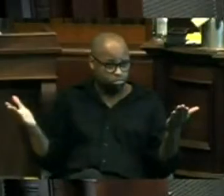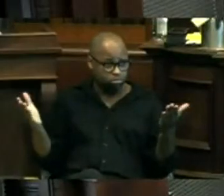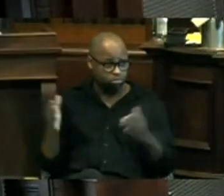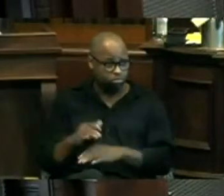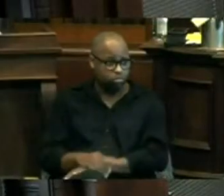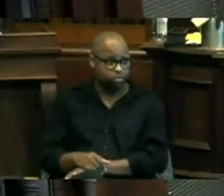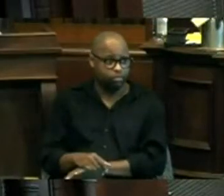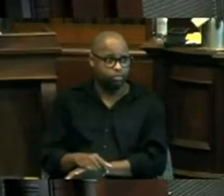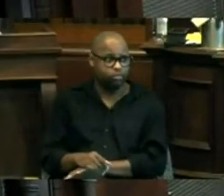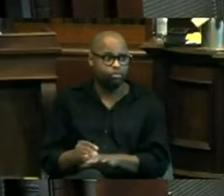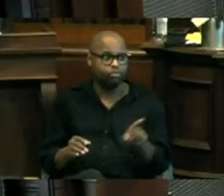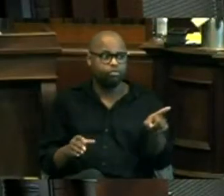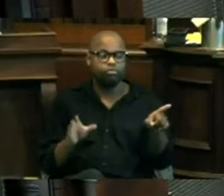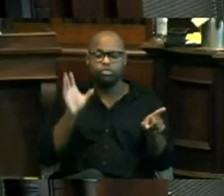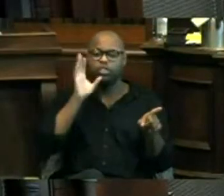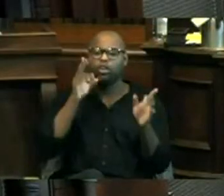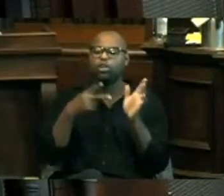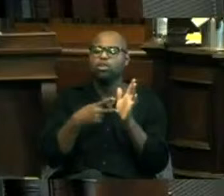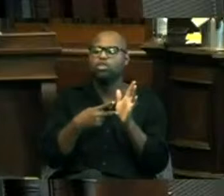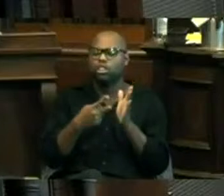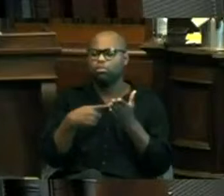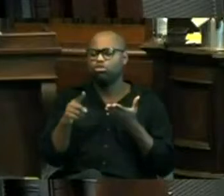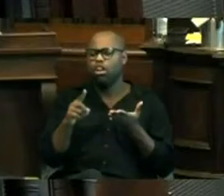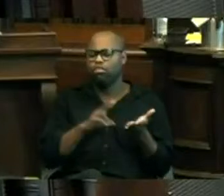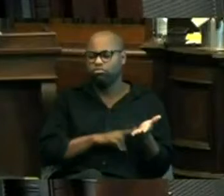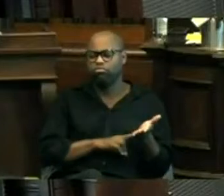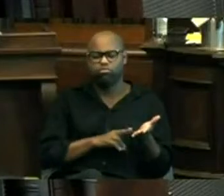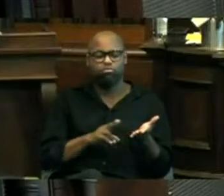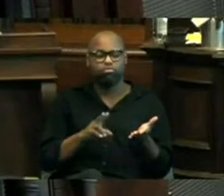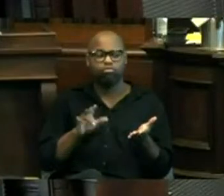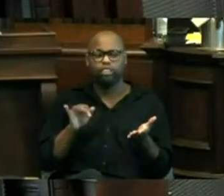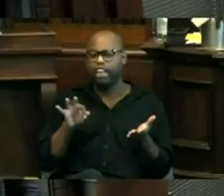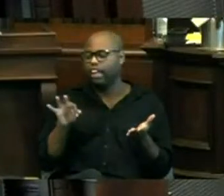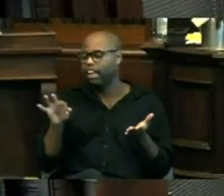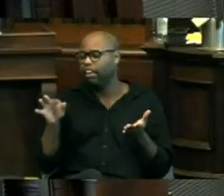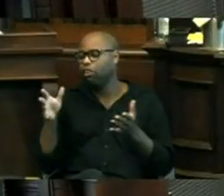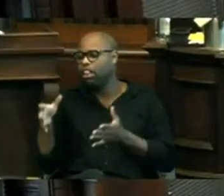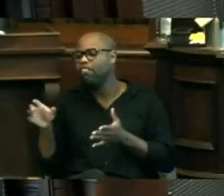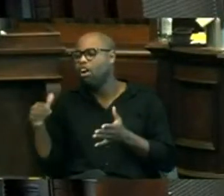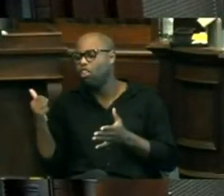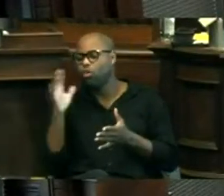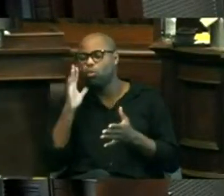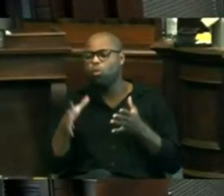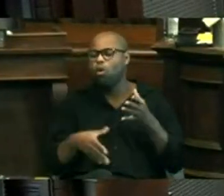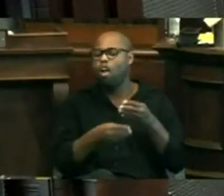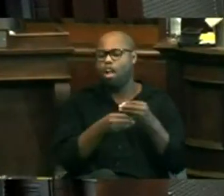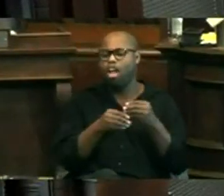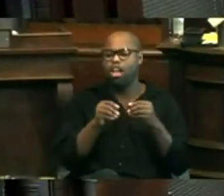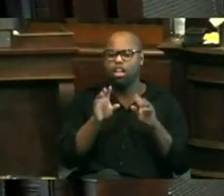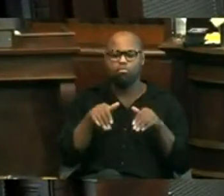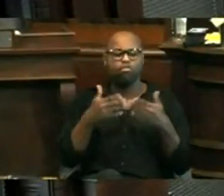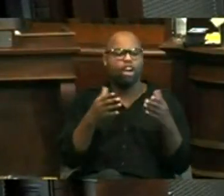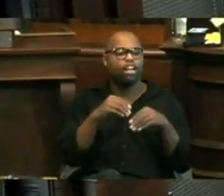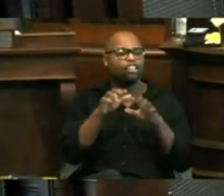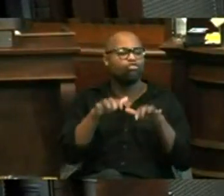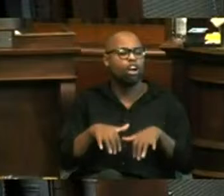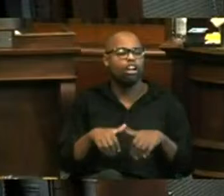transmittal that they will be providing. I will double check